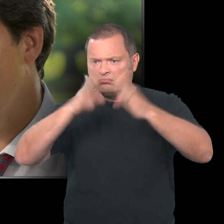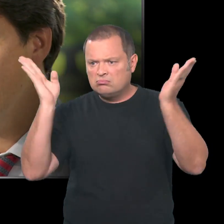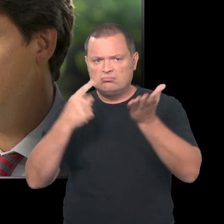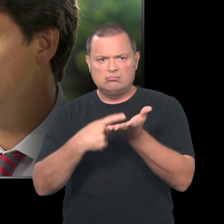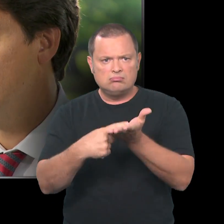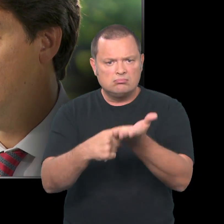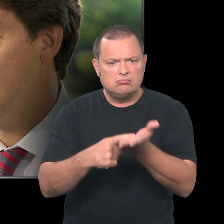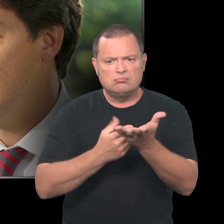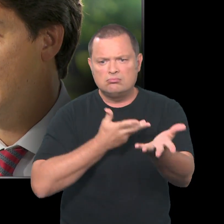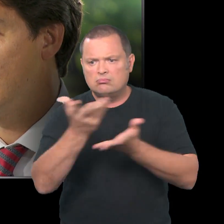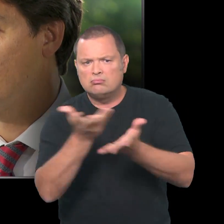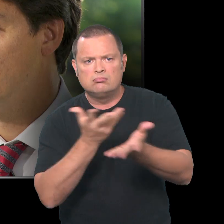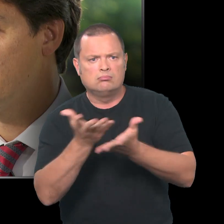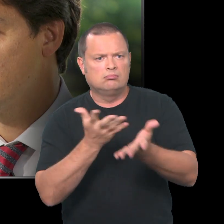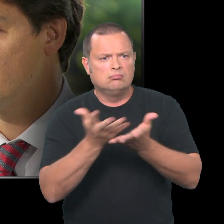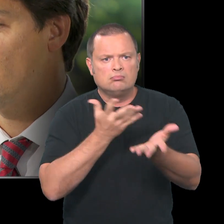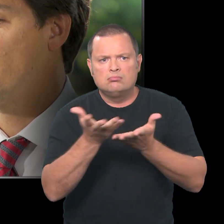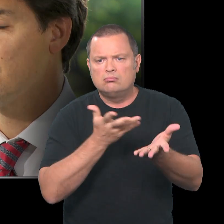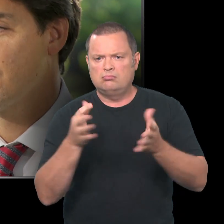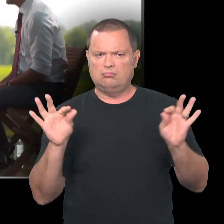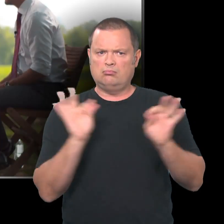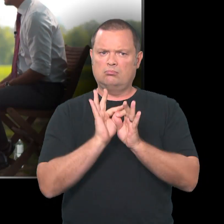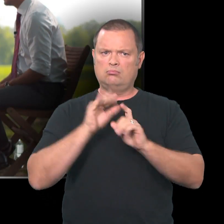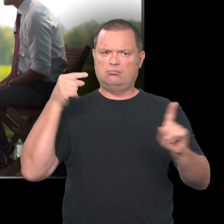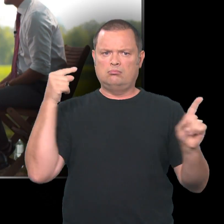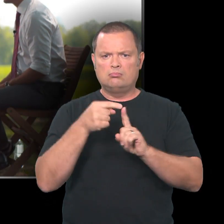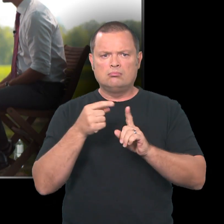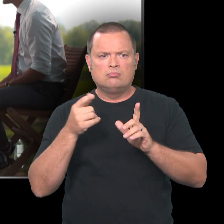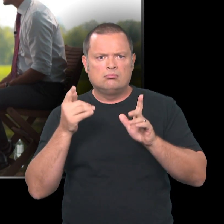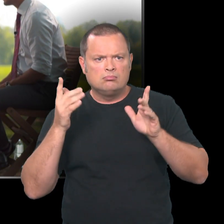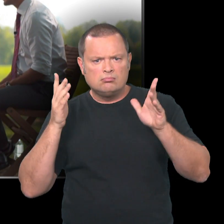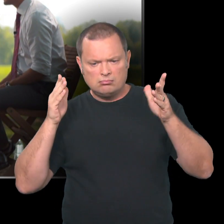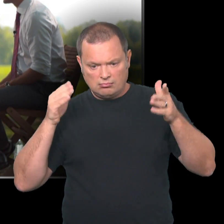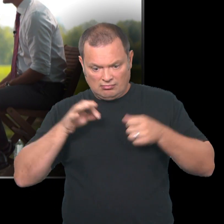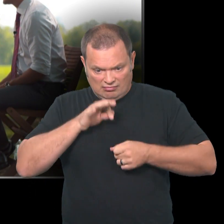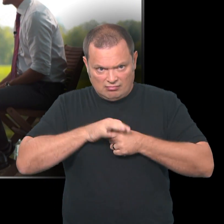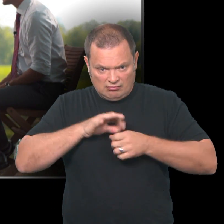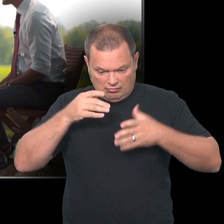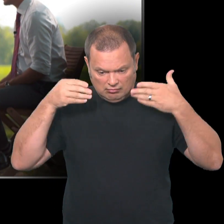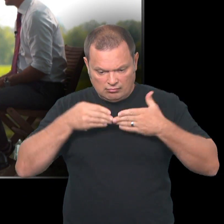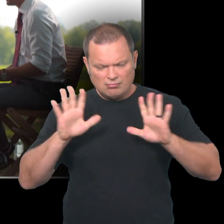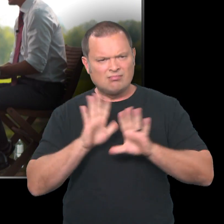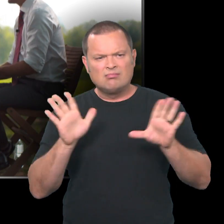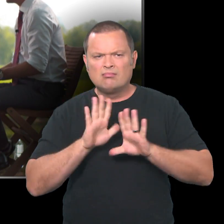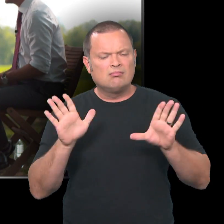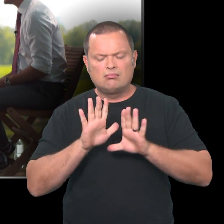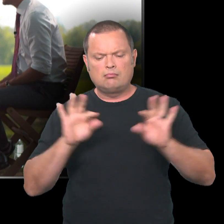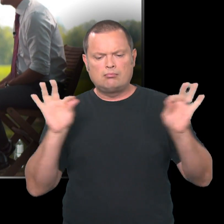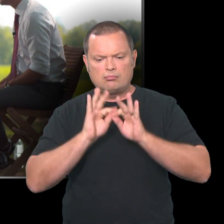A government that is open to discussion and debate. And a government that is focused on the long-term